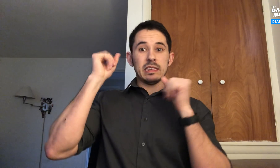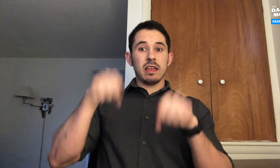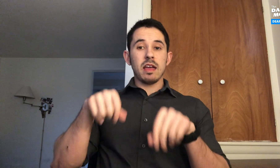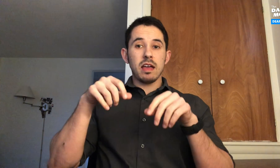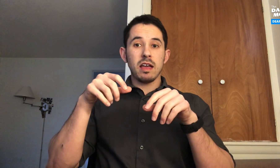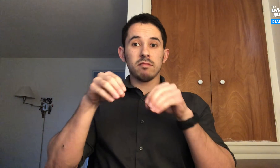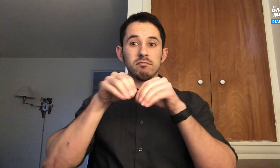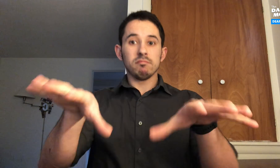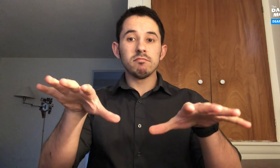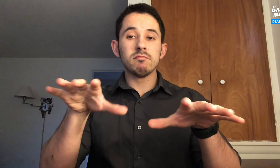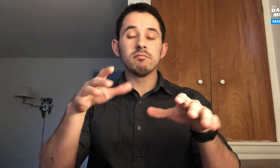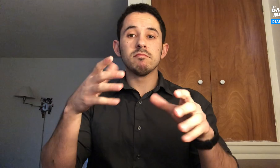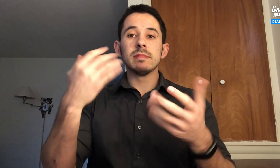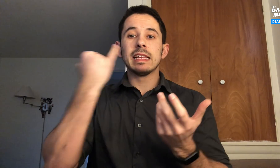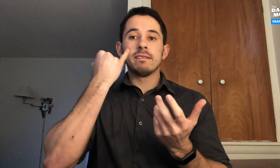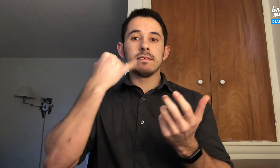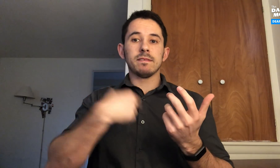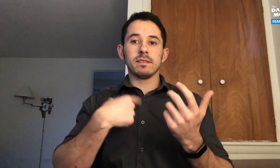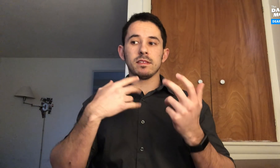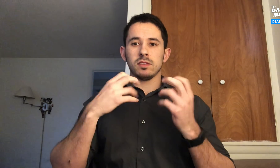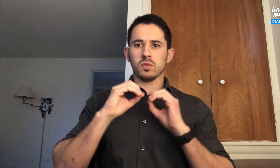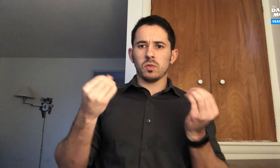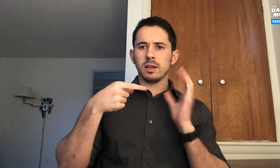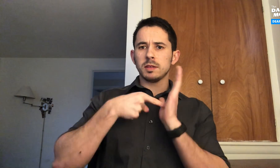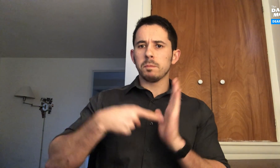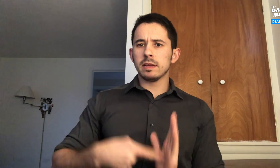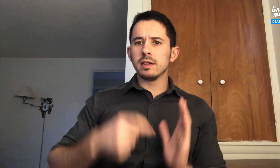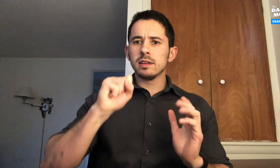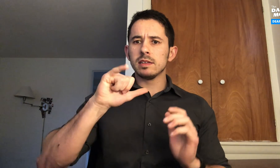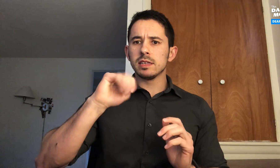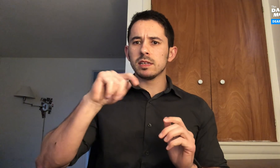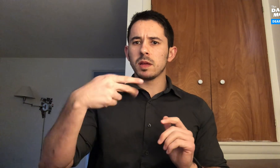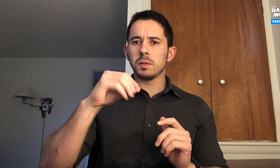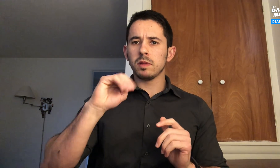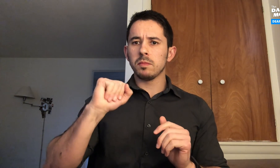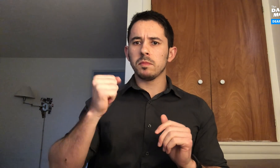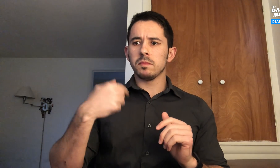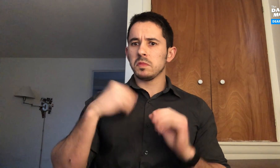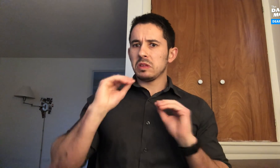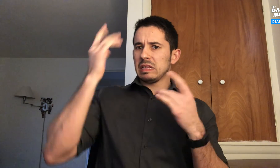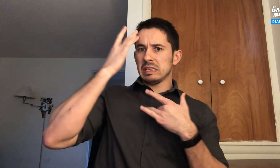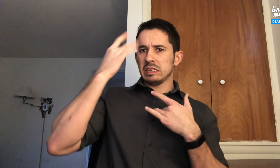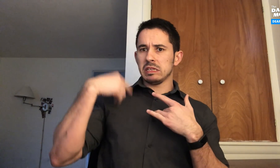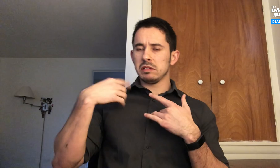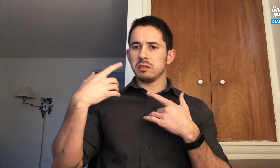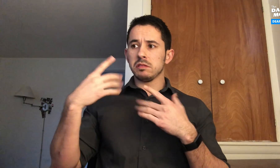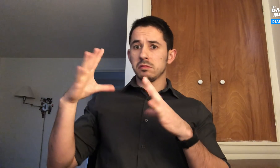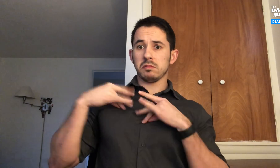contagious and how it spreads, we talked about the question of whether a person is able to spread the virus to others even